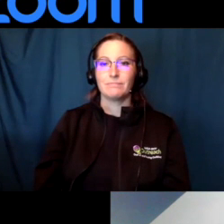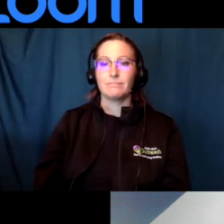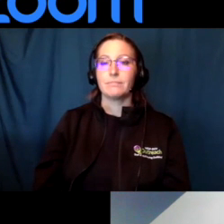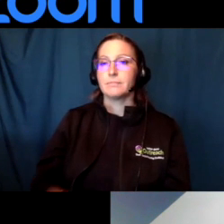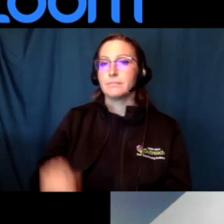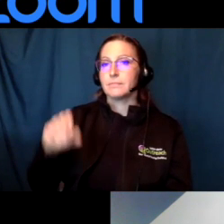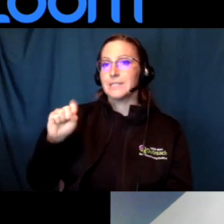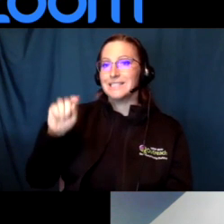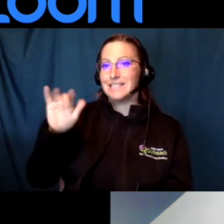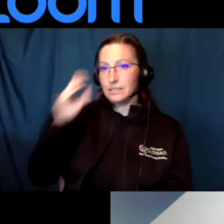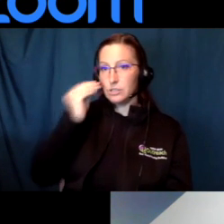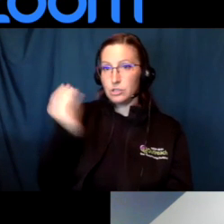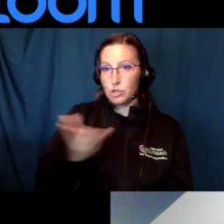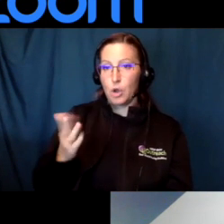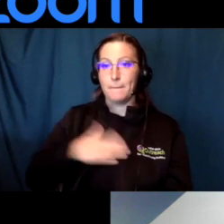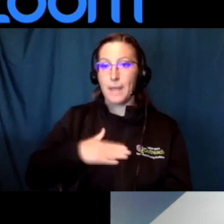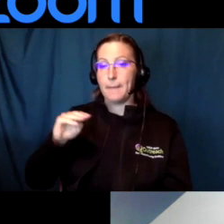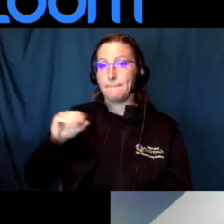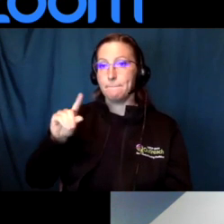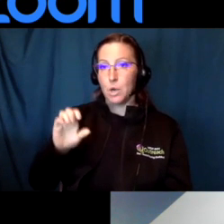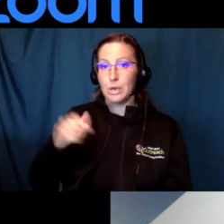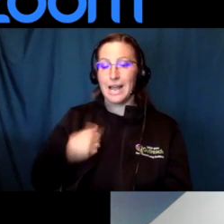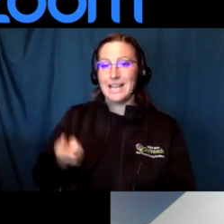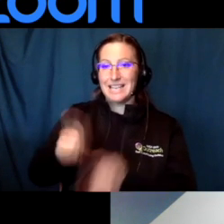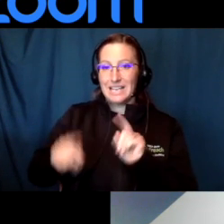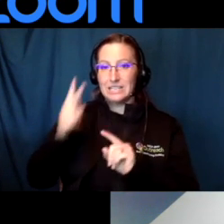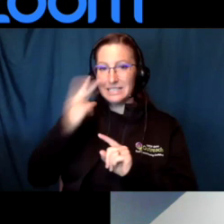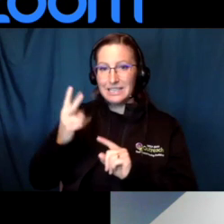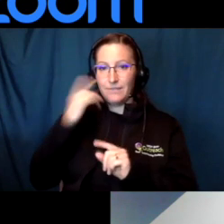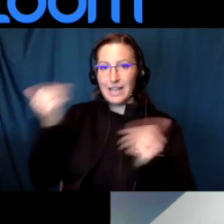mode that I'm sharing in, I'm not able to see if anything pops up in the chat box